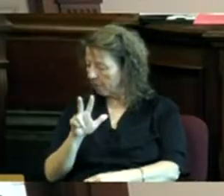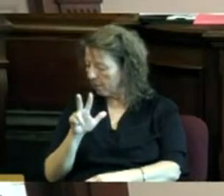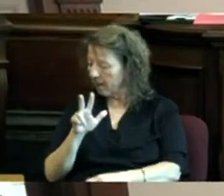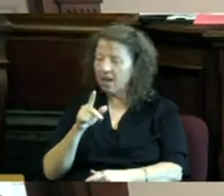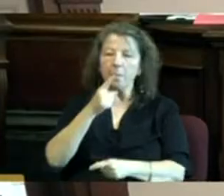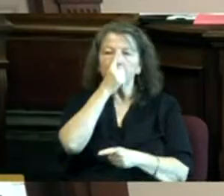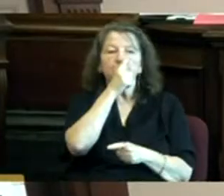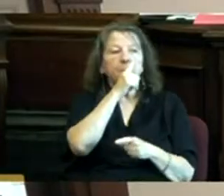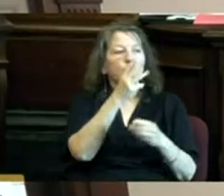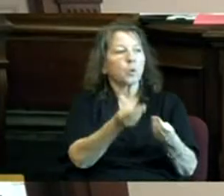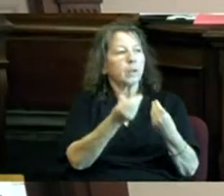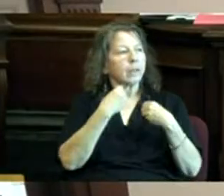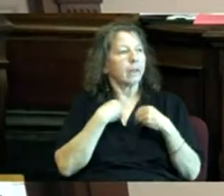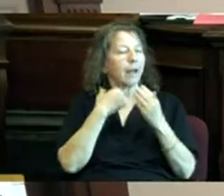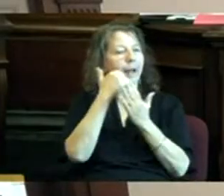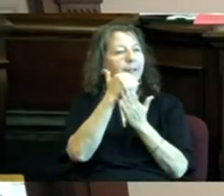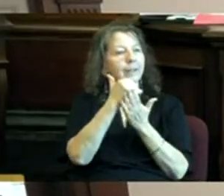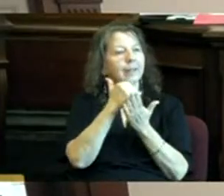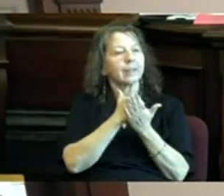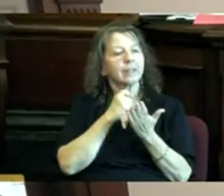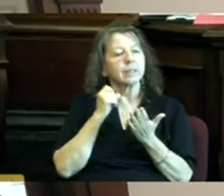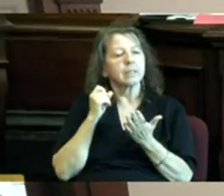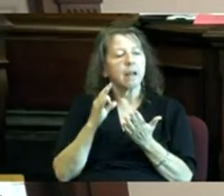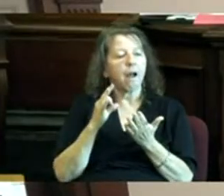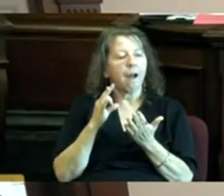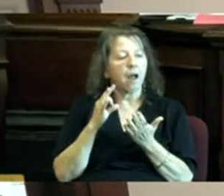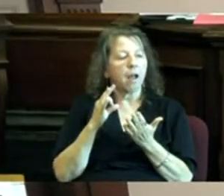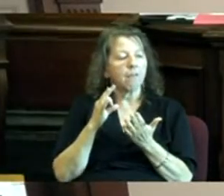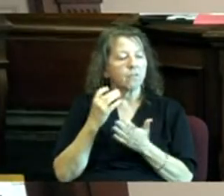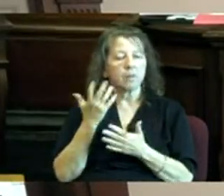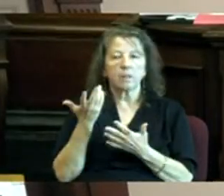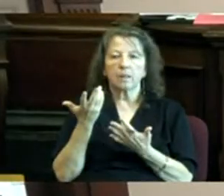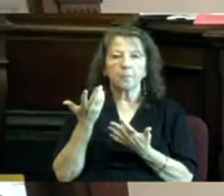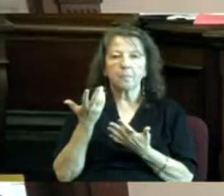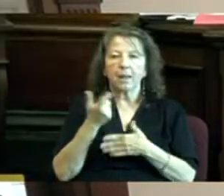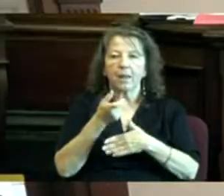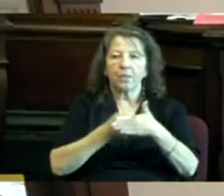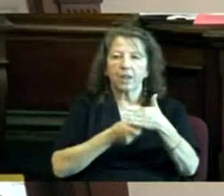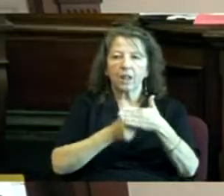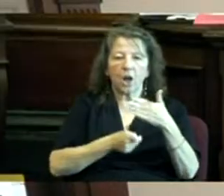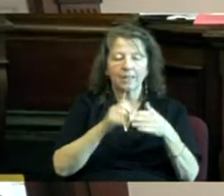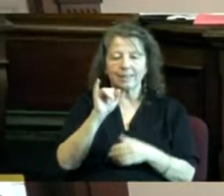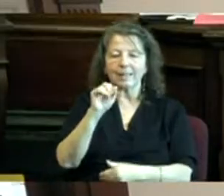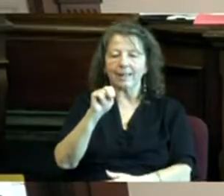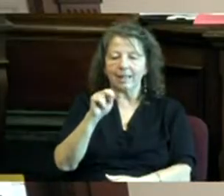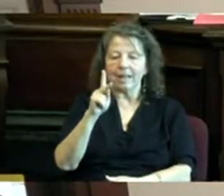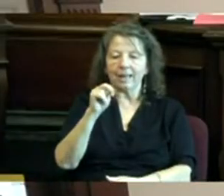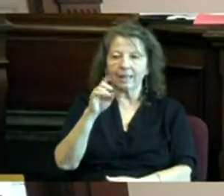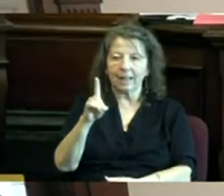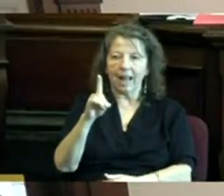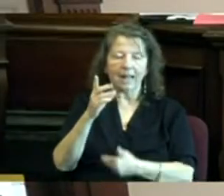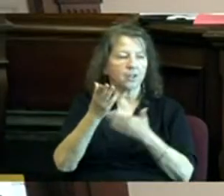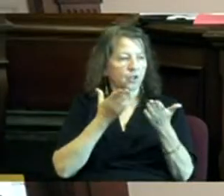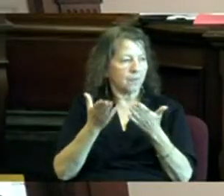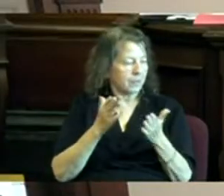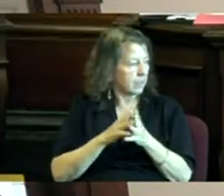advance for item 163, could we